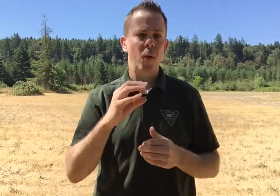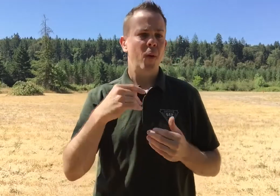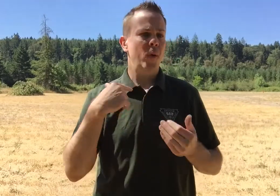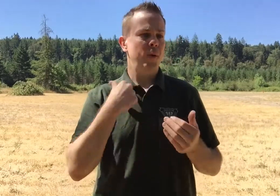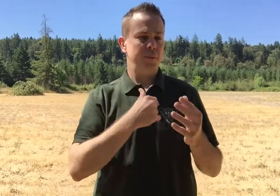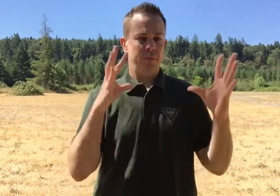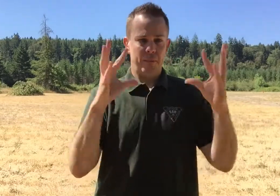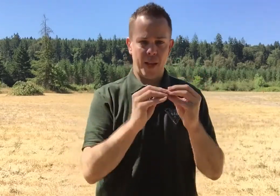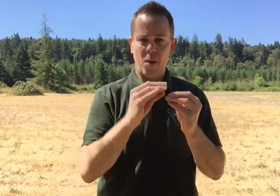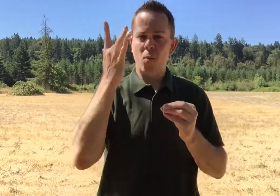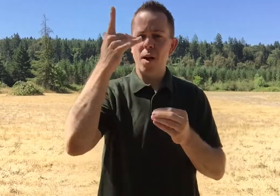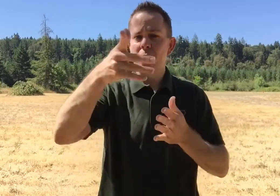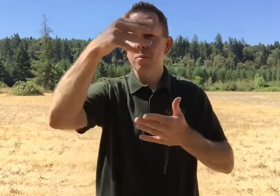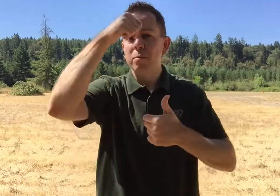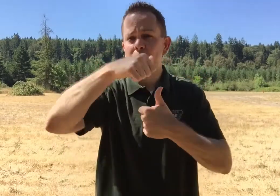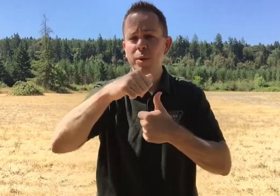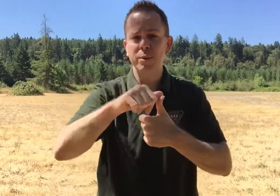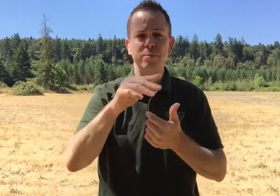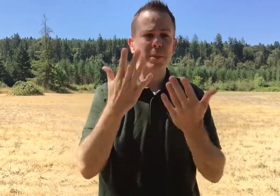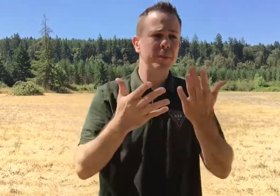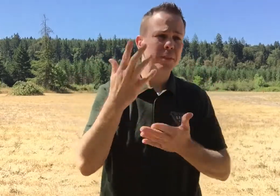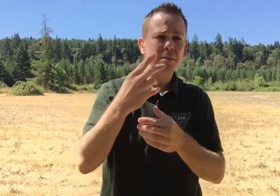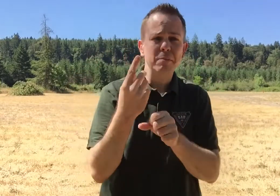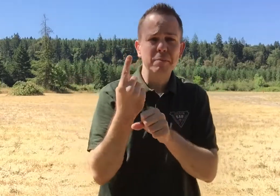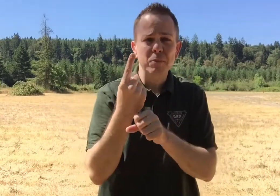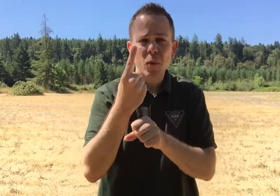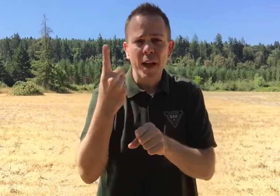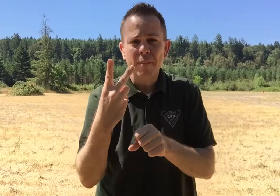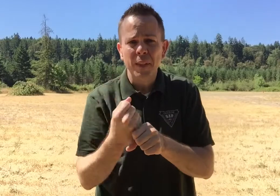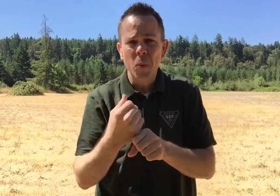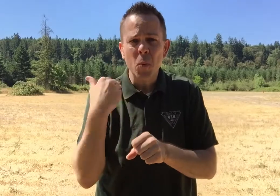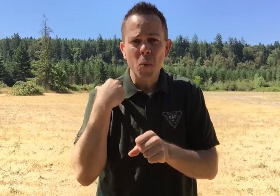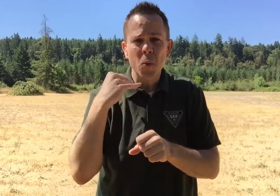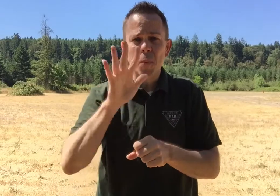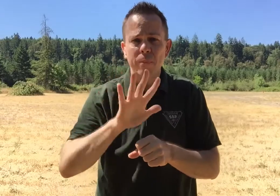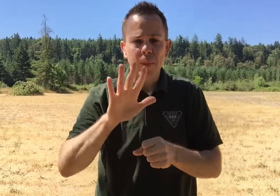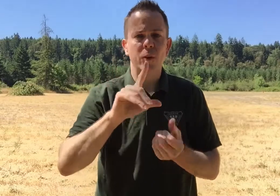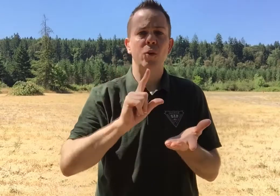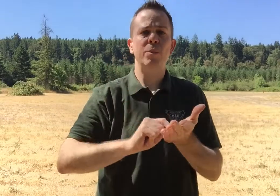This meeting came about due to a newspaper article that came out around one and a half years ago